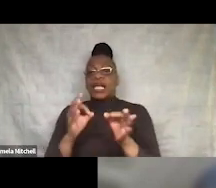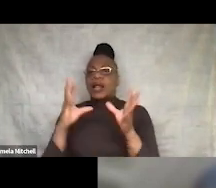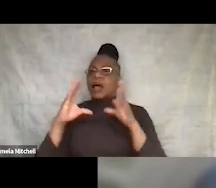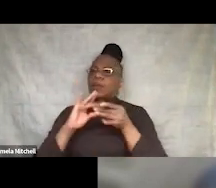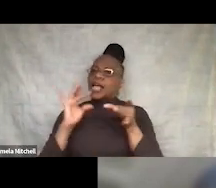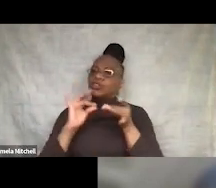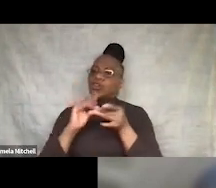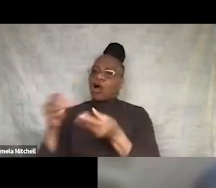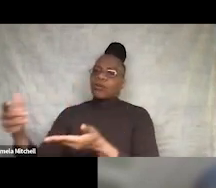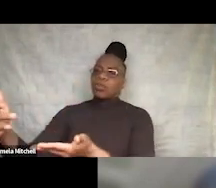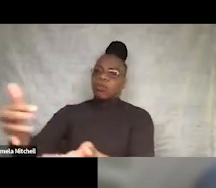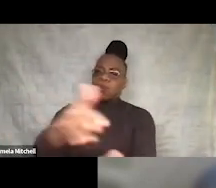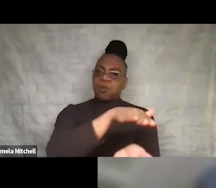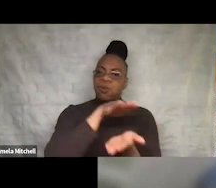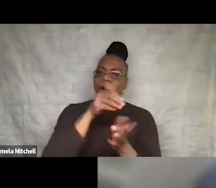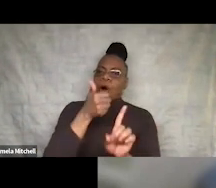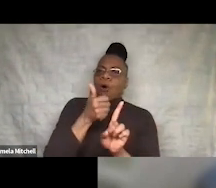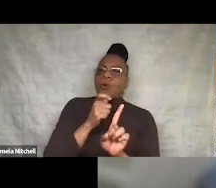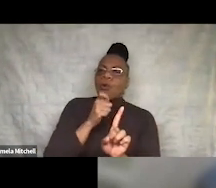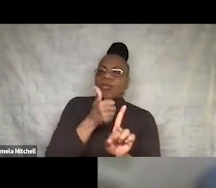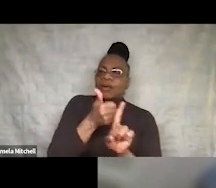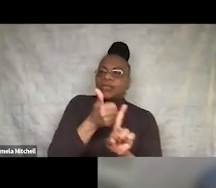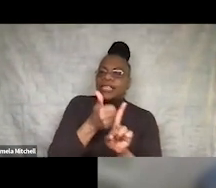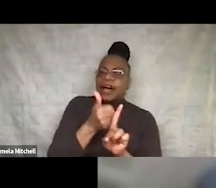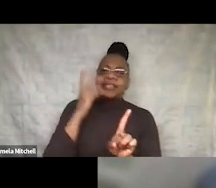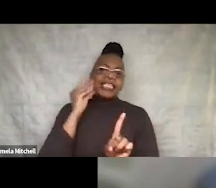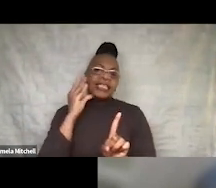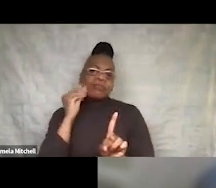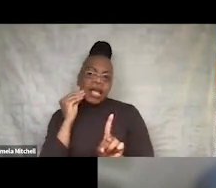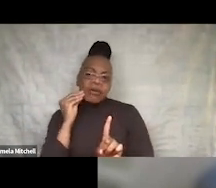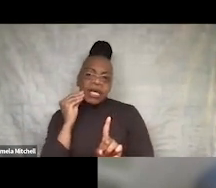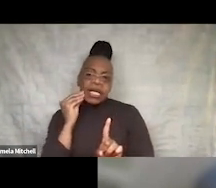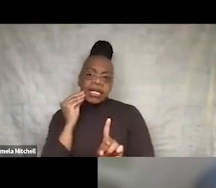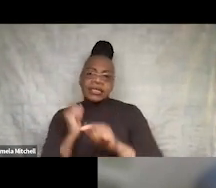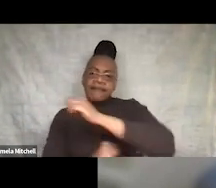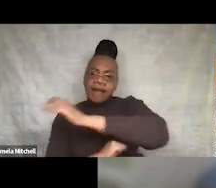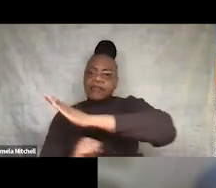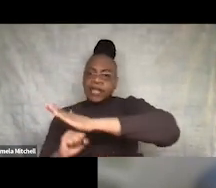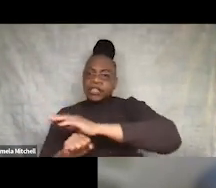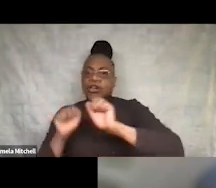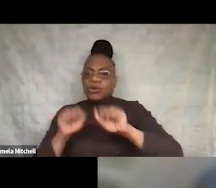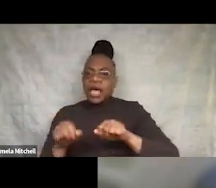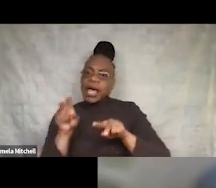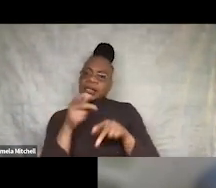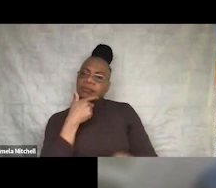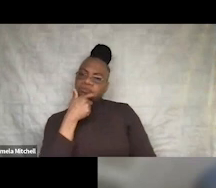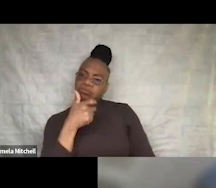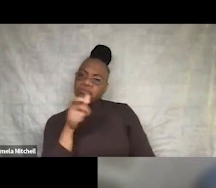who've gone through Foundations. And so, you can go ahead and watch the stories and kind of hear from people themselves